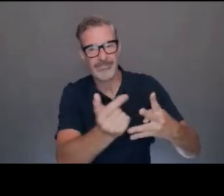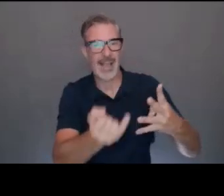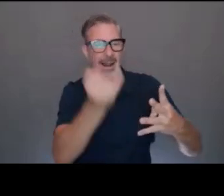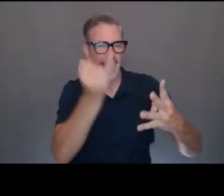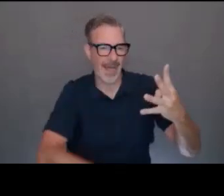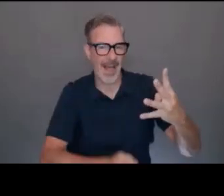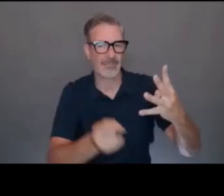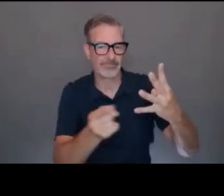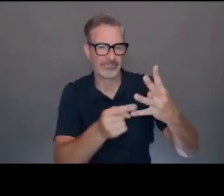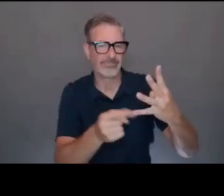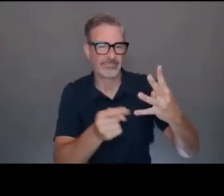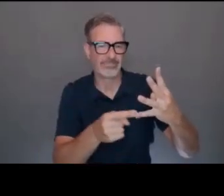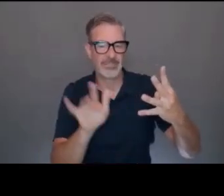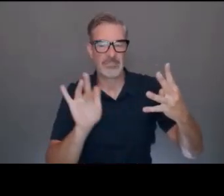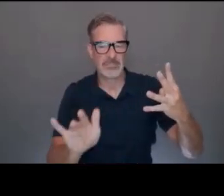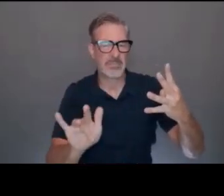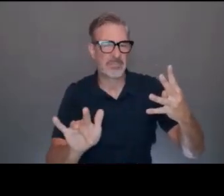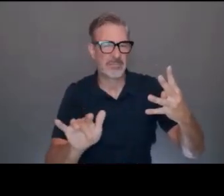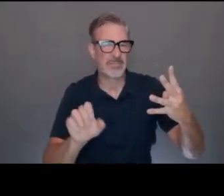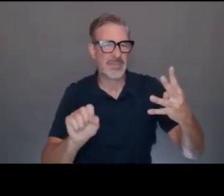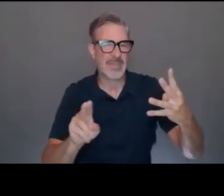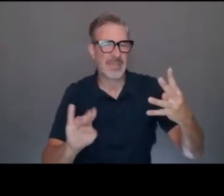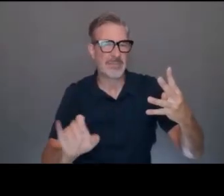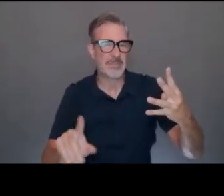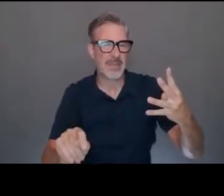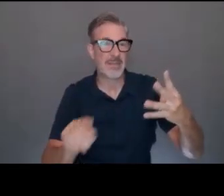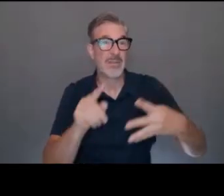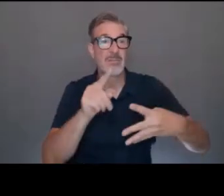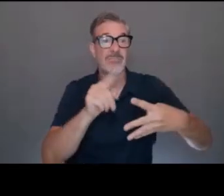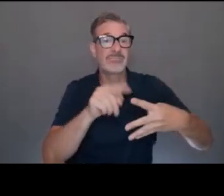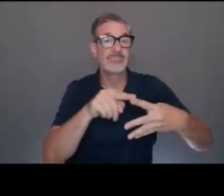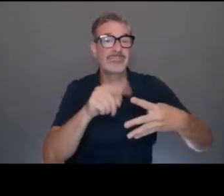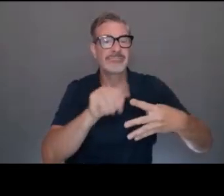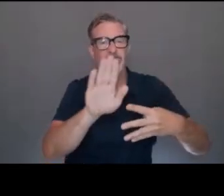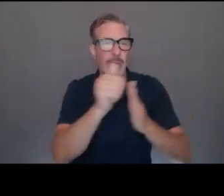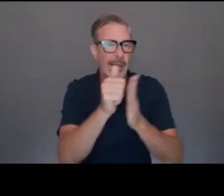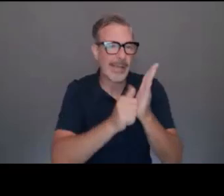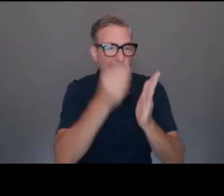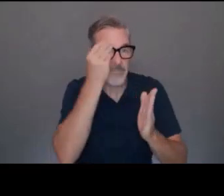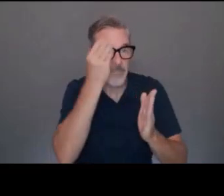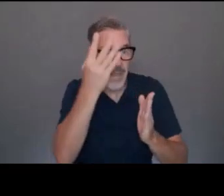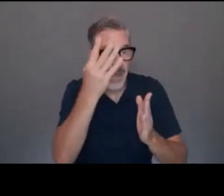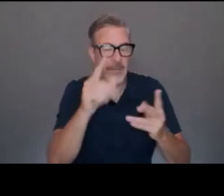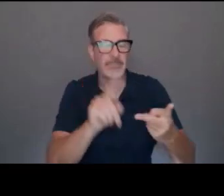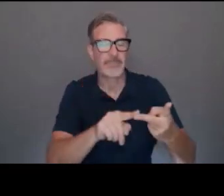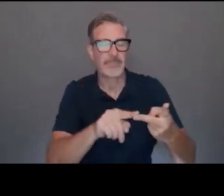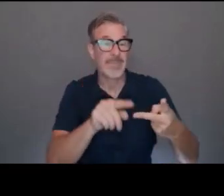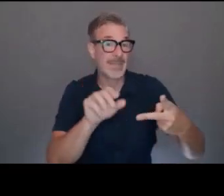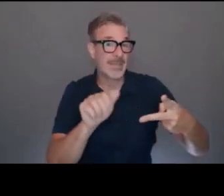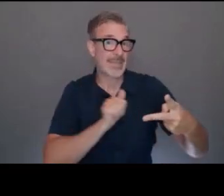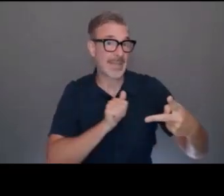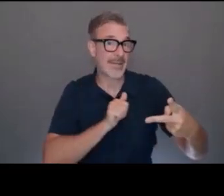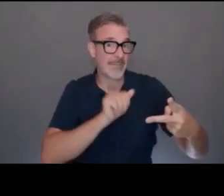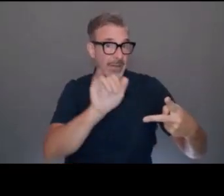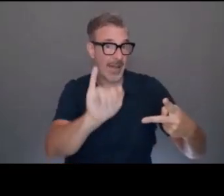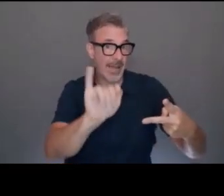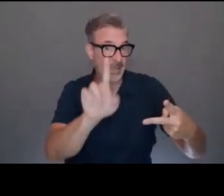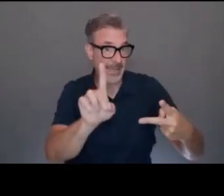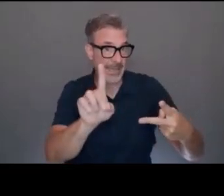So firstly, it will be basic Account Information, moving on to Self-Identification, Applicant Profile, and then lastly,